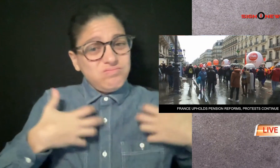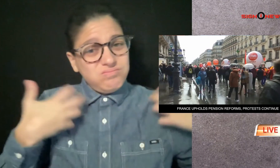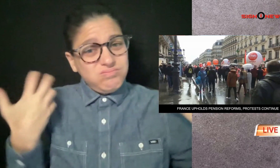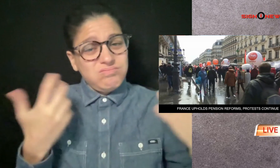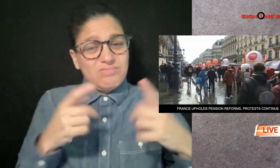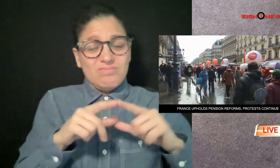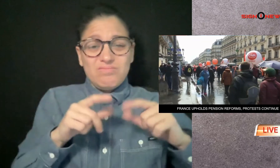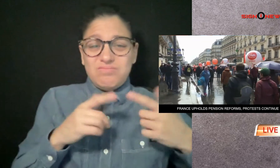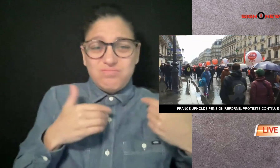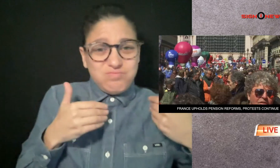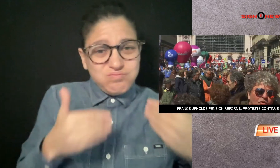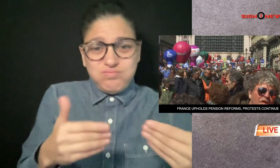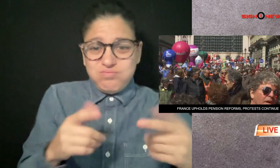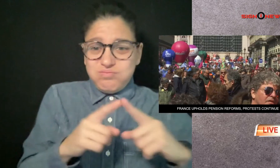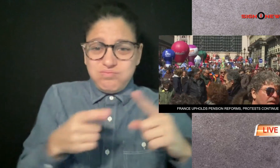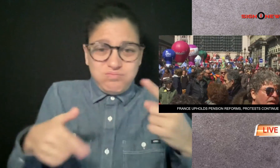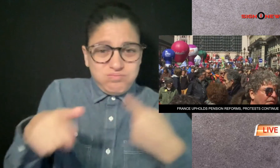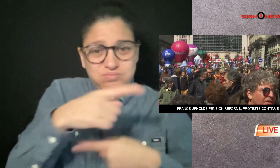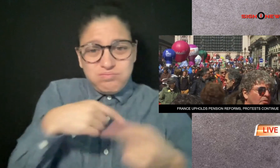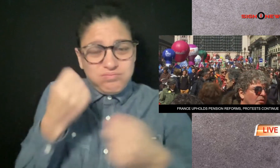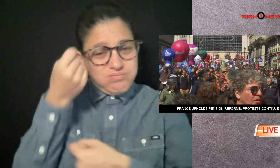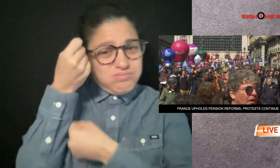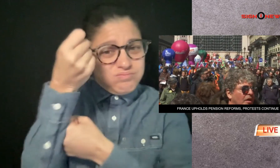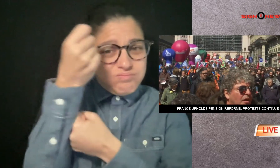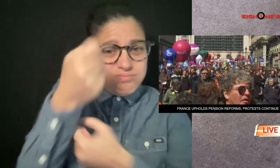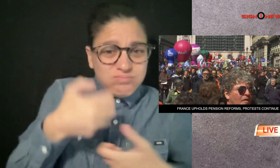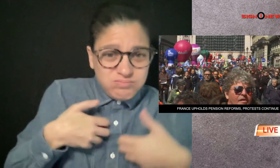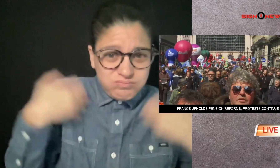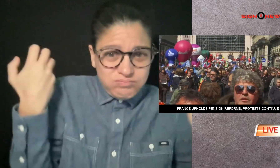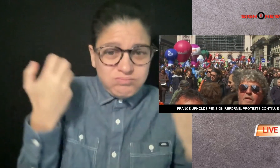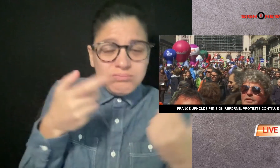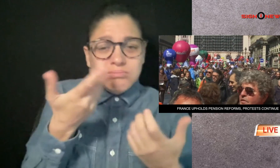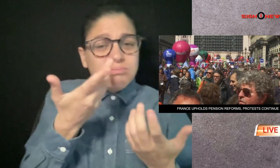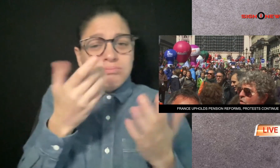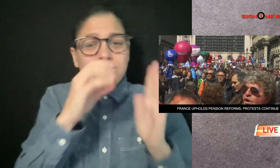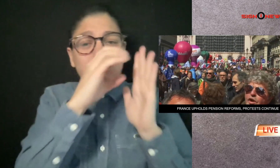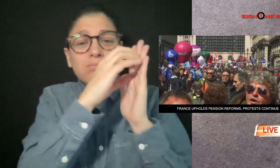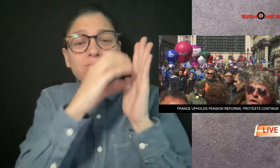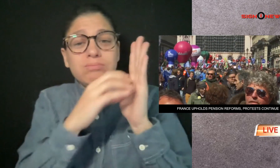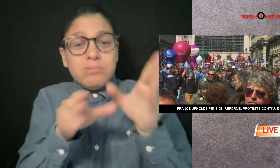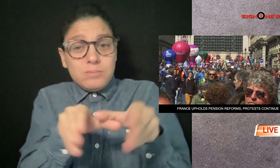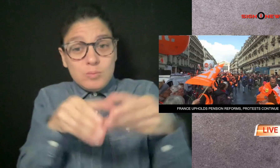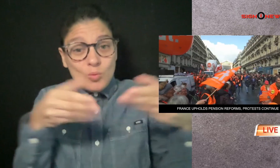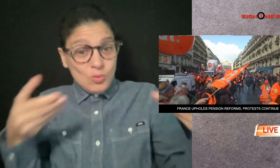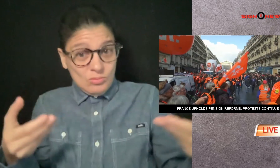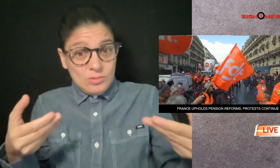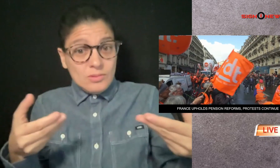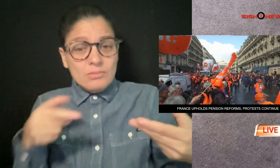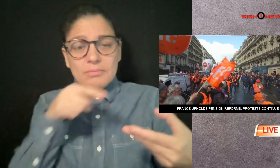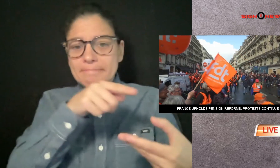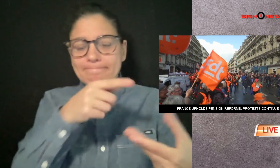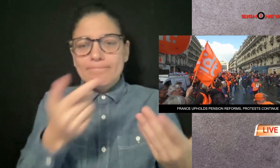of demonstrators in France are angered and continue to protest the decision by the constitutional